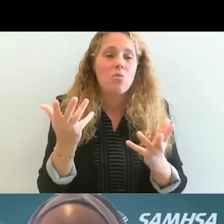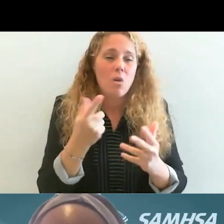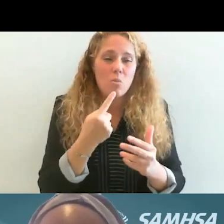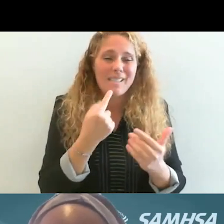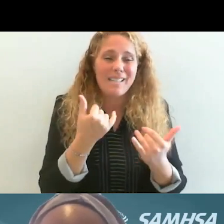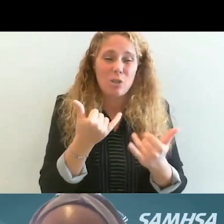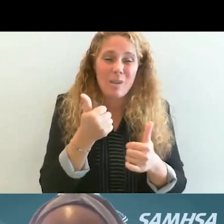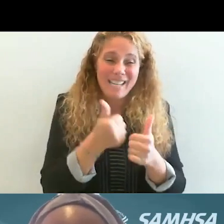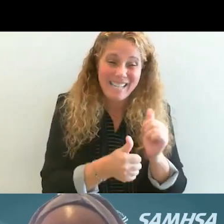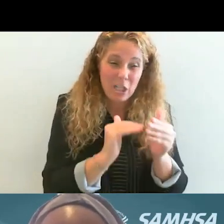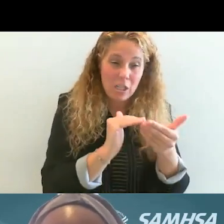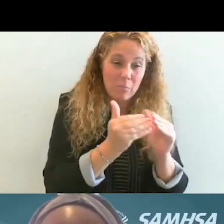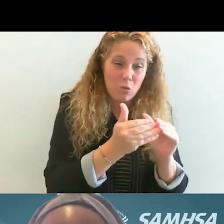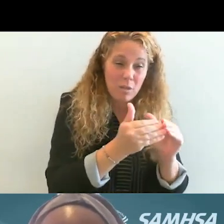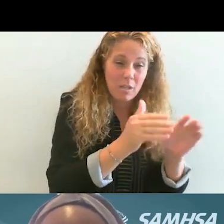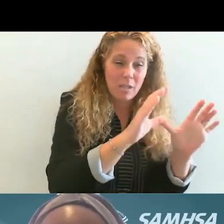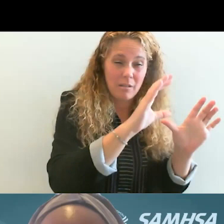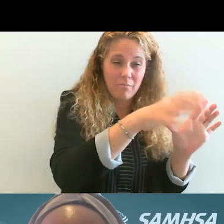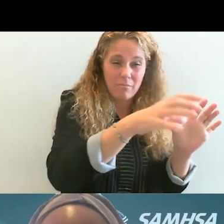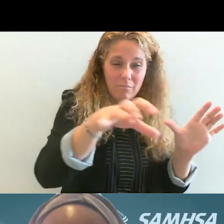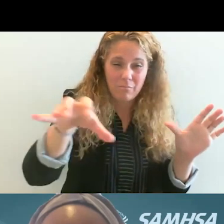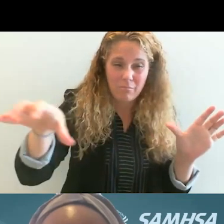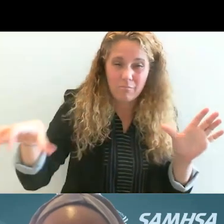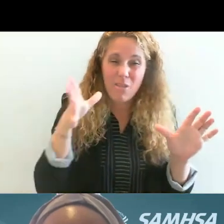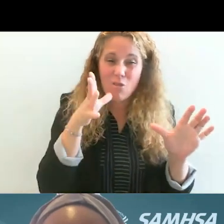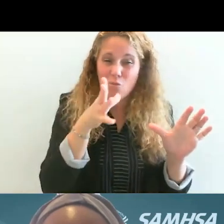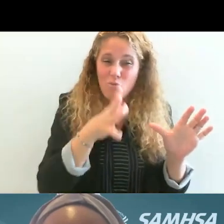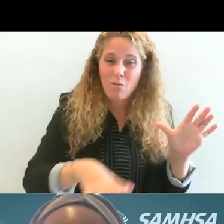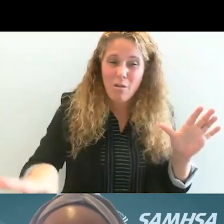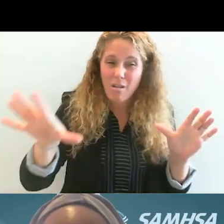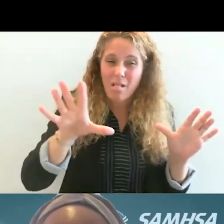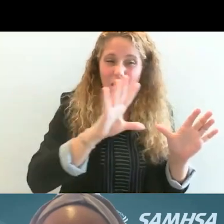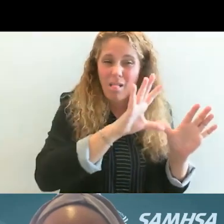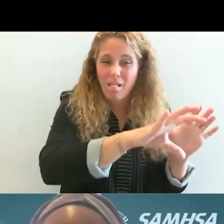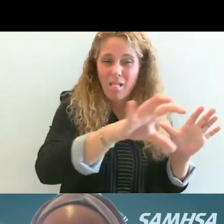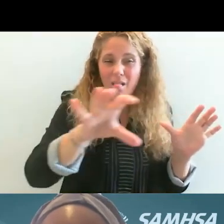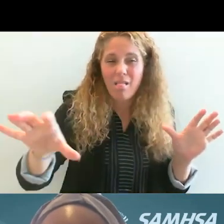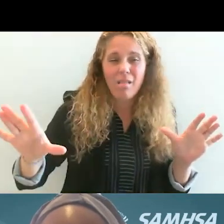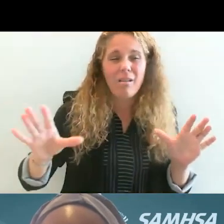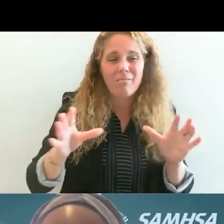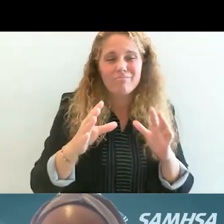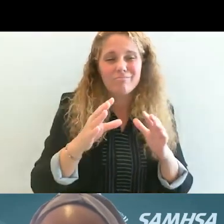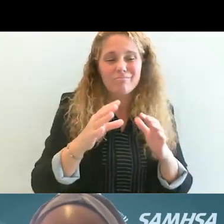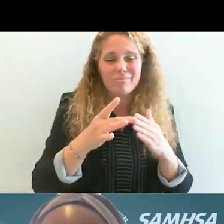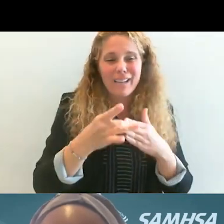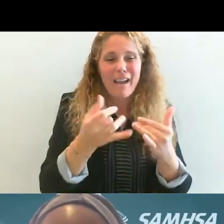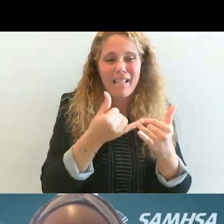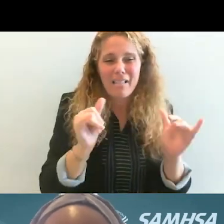COMMUNITY -- ESPECIALLY IN THE RURAL COMMUNITIES, THESE GUIDELINES CAN BE A LITTLE BIT MORE CHALLENGING.